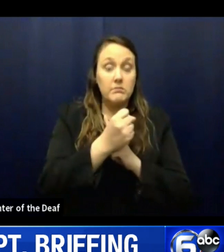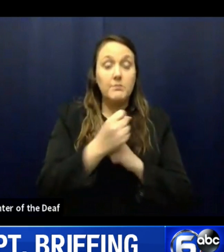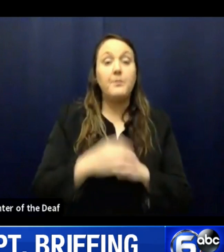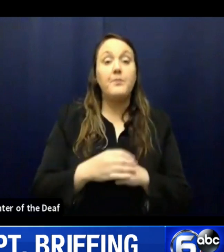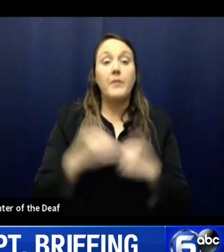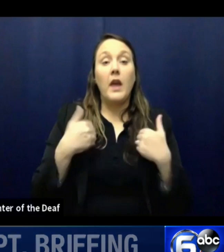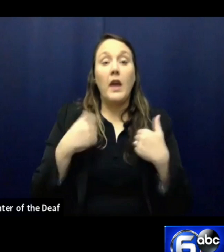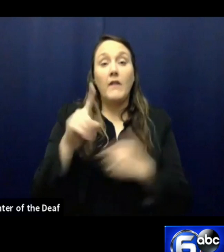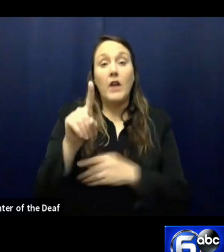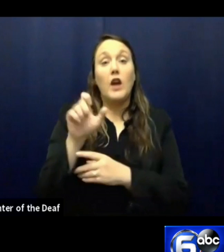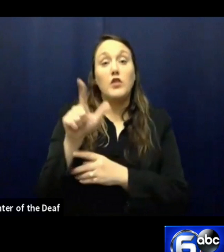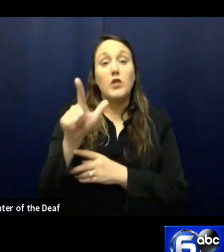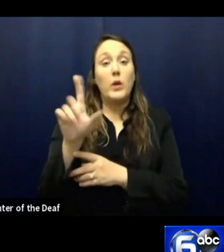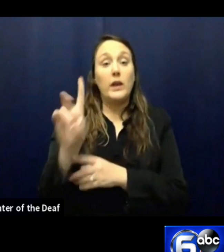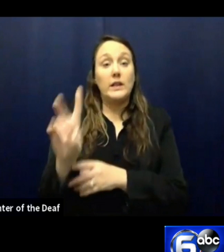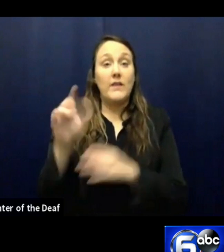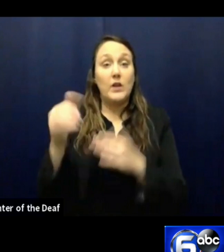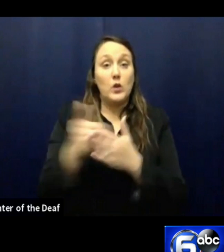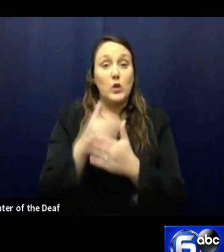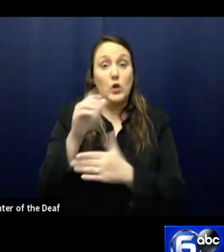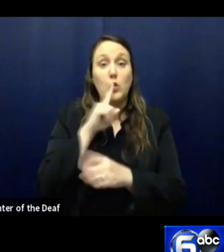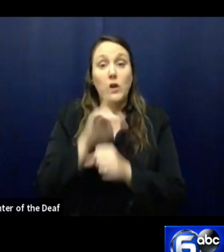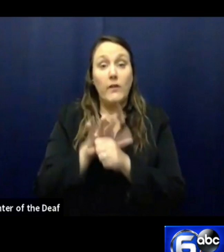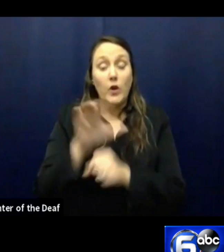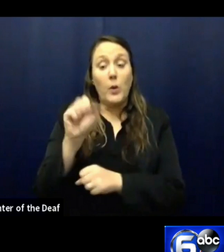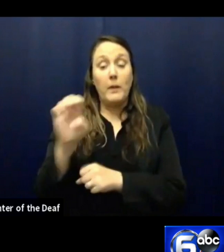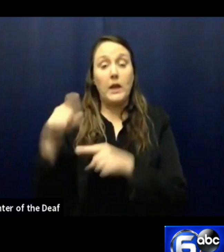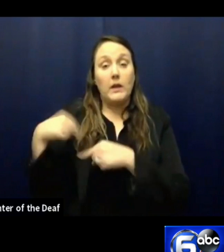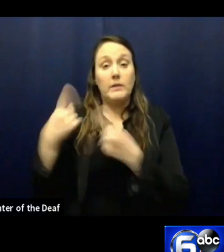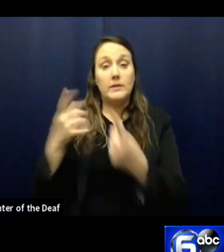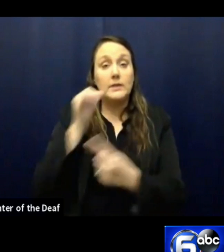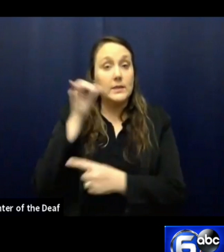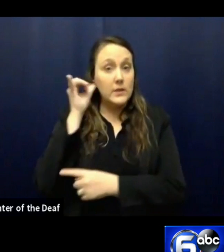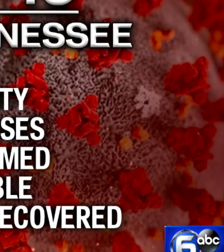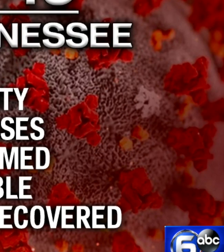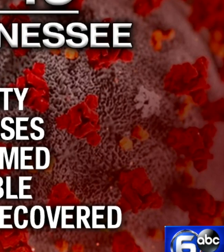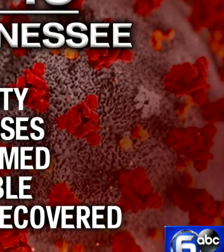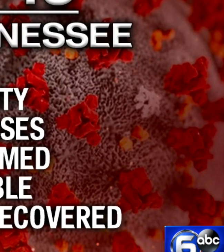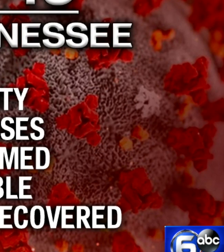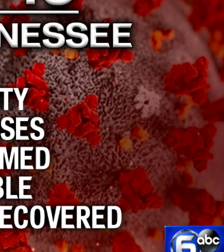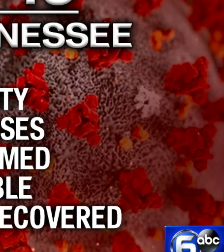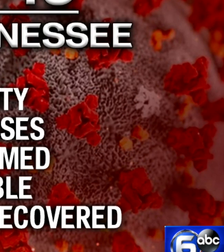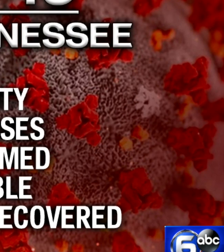30 ON TUESDAY AND THURSDAY. A REMINDER EMAIL WILL COME OUT LATER TODAY. NOW WE MOVE TO THE LOCAL